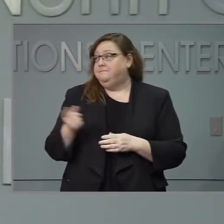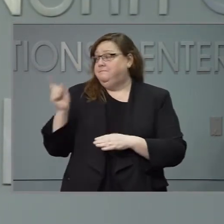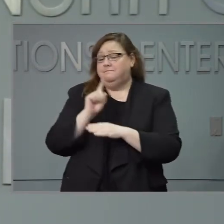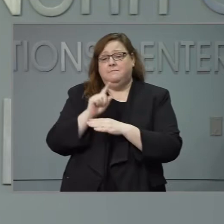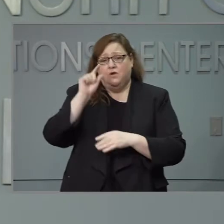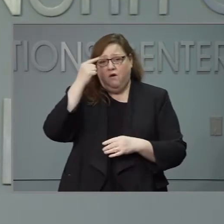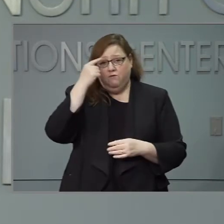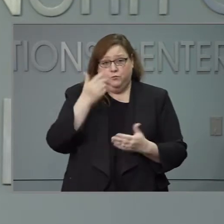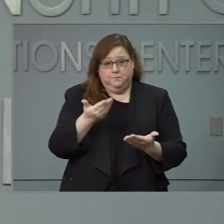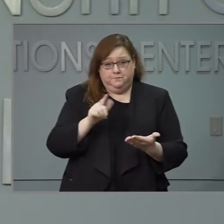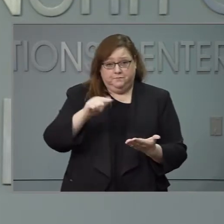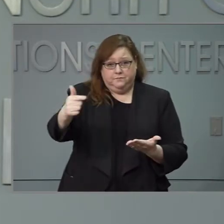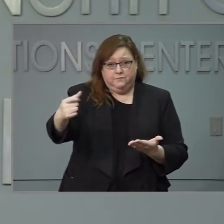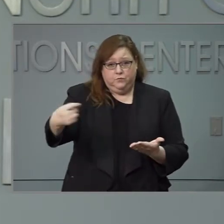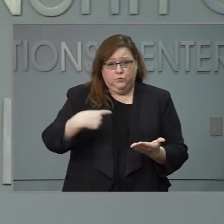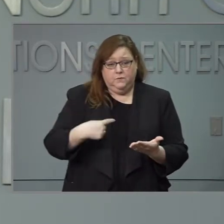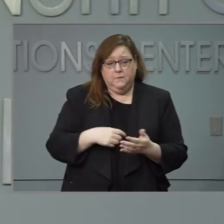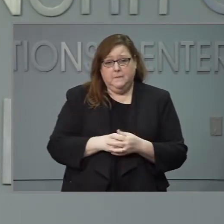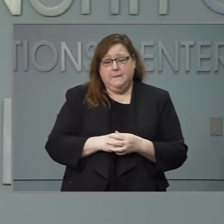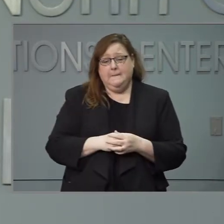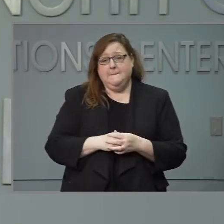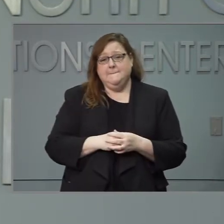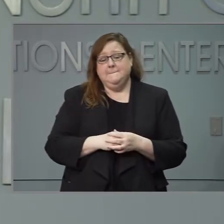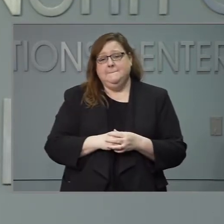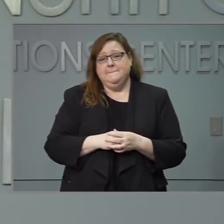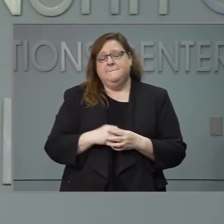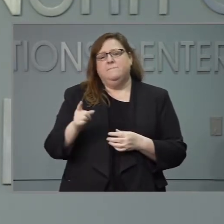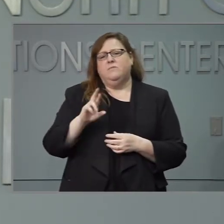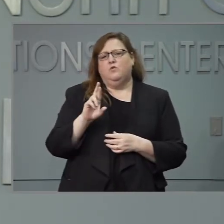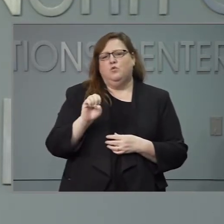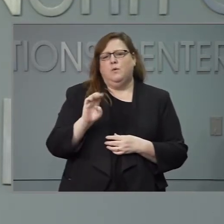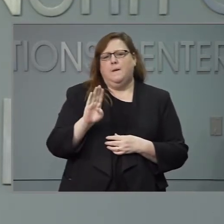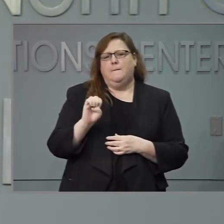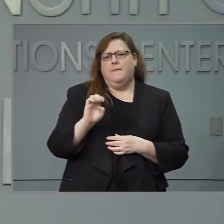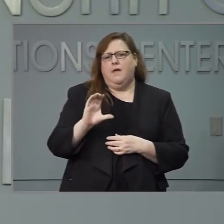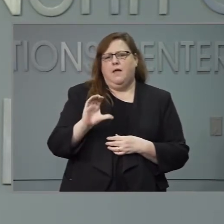ESTUDIO DE LOS CASOS DE COVID 19, 35% SON LAS PERSONAS QUE